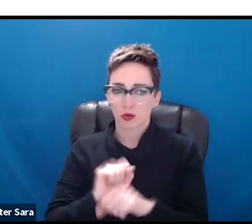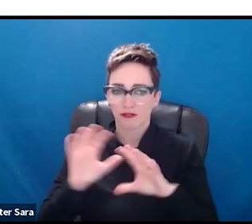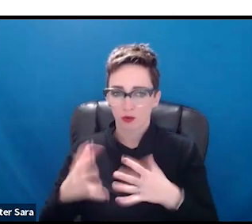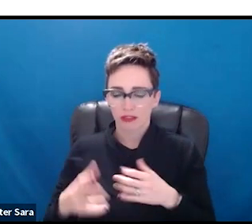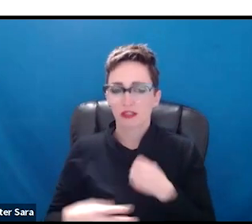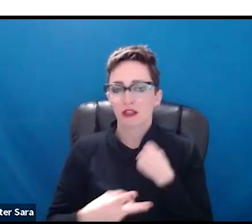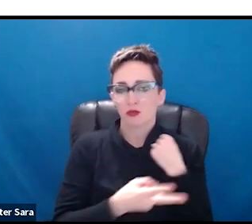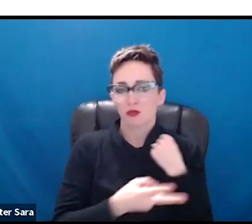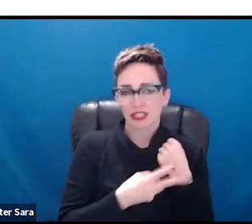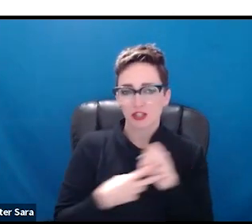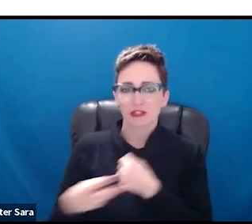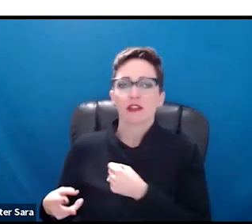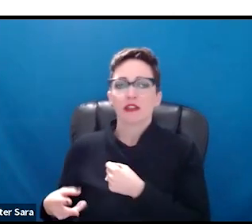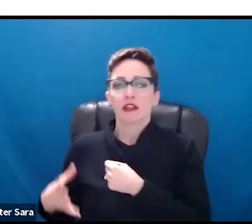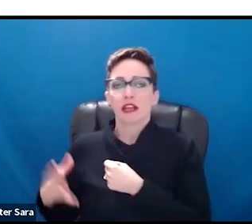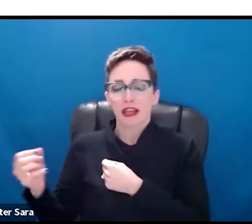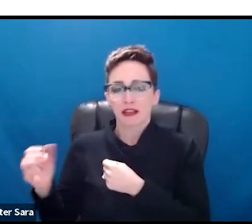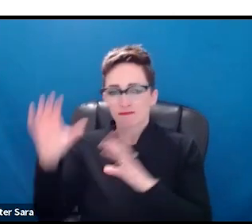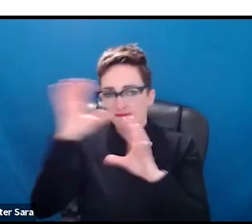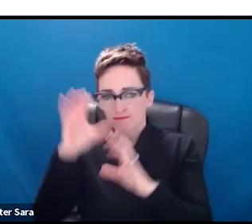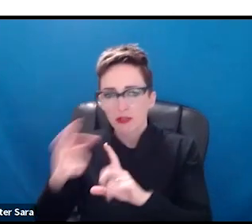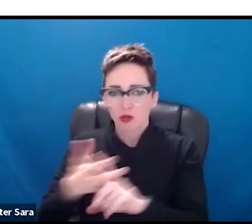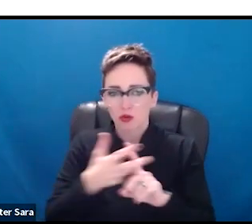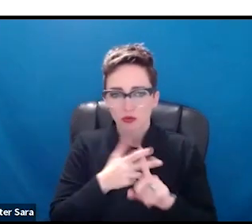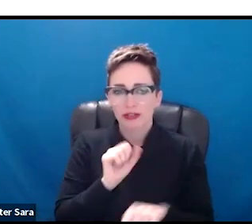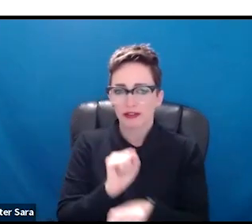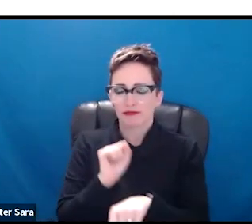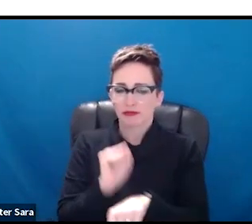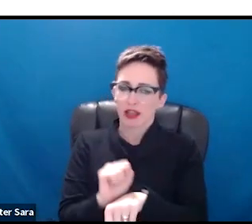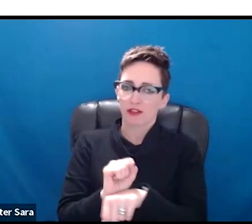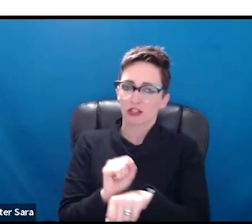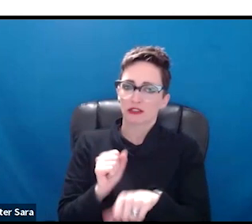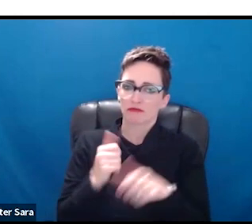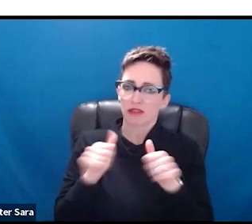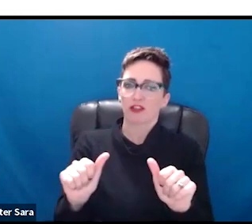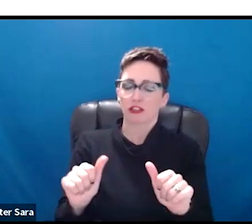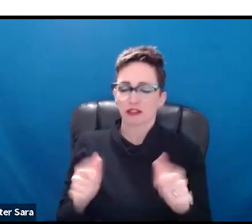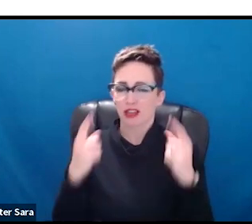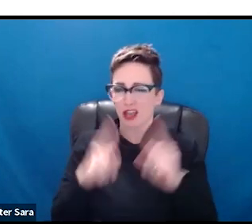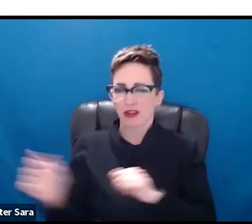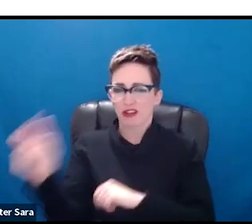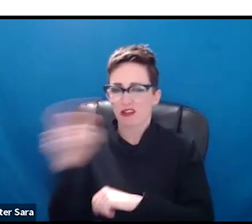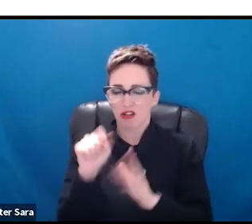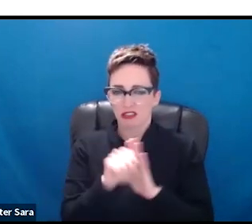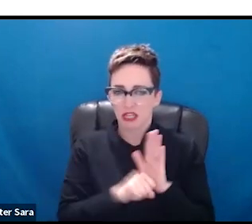And as Monica talked about, changing the system, which is what we're trying to do with all the movement,